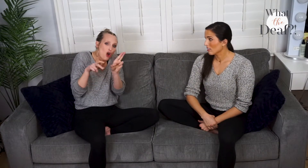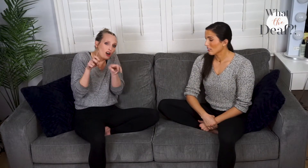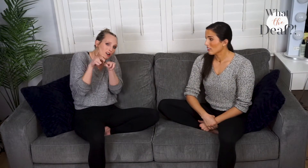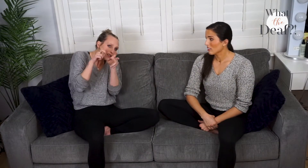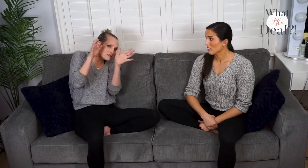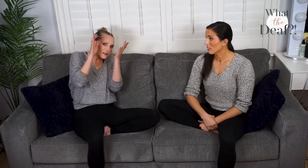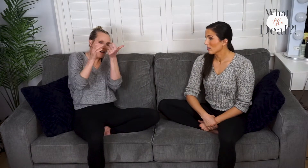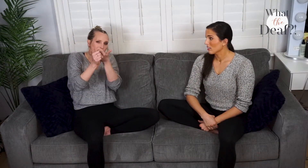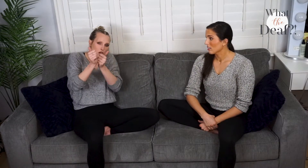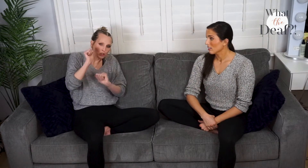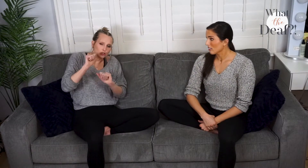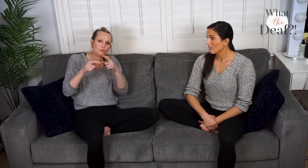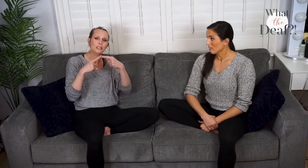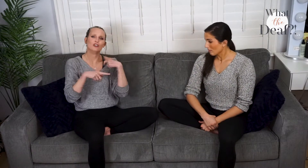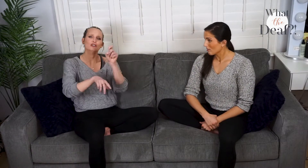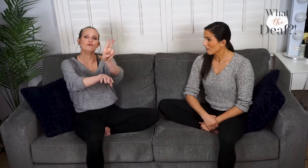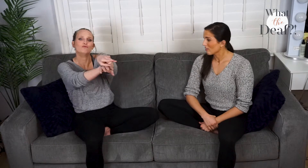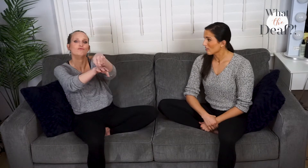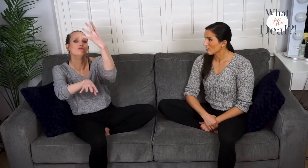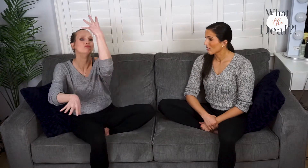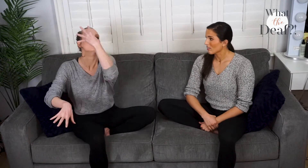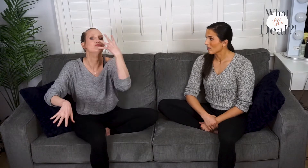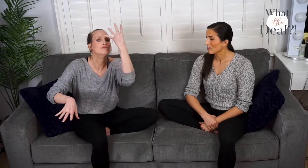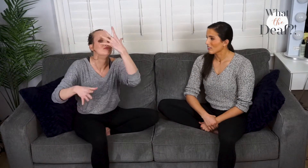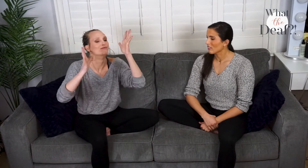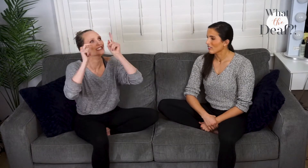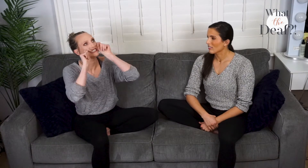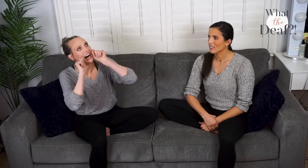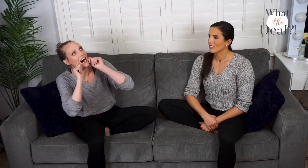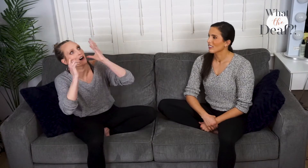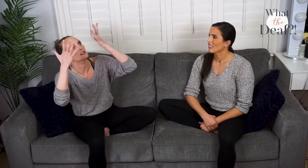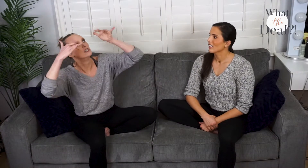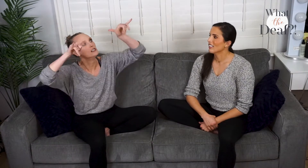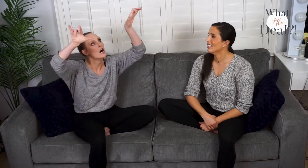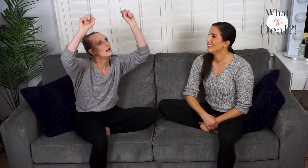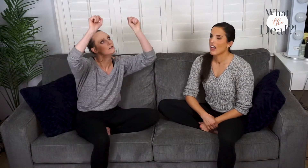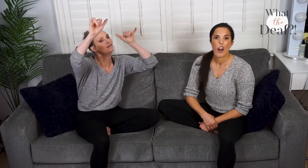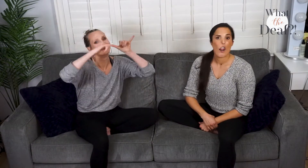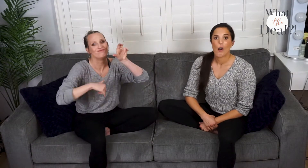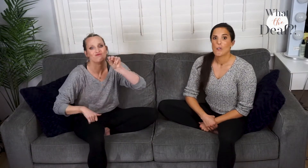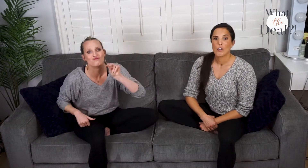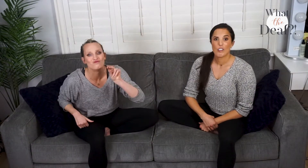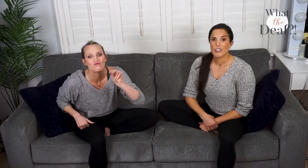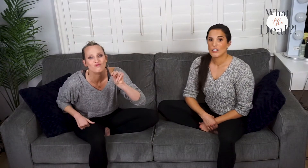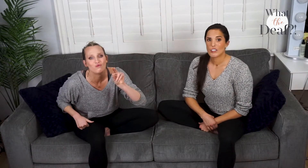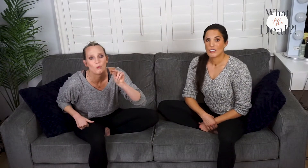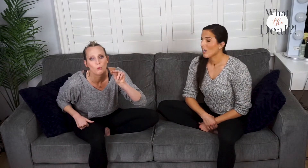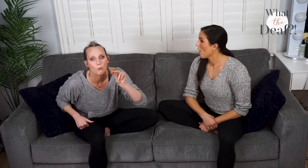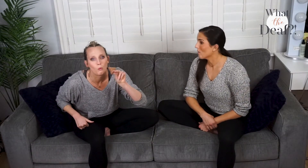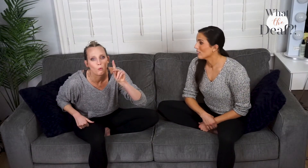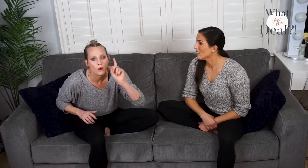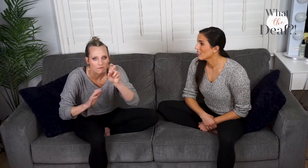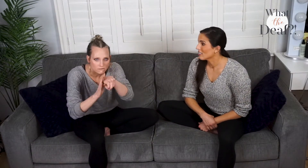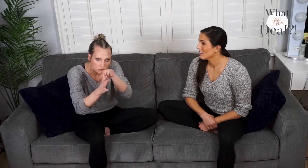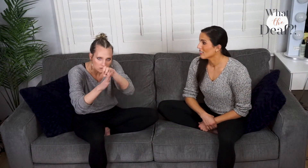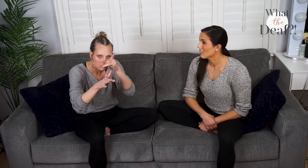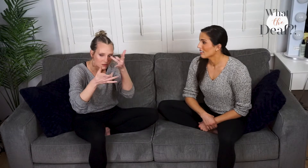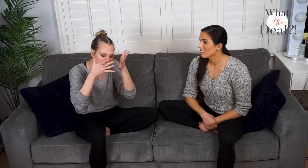to like hide in the car and avoid being outside. Like I wanted to be out there laying out, get my tan on. Nope, no. - No.